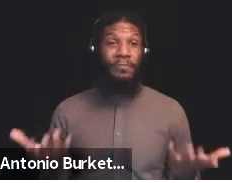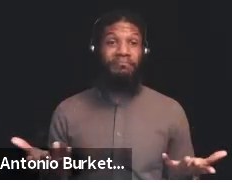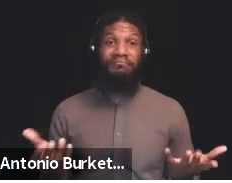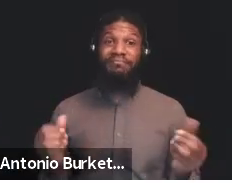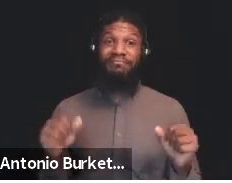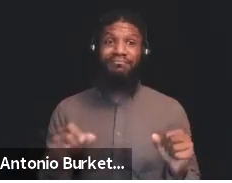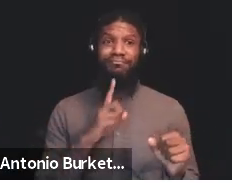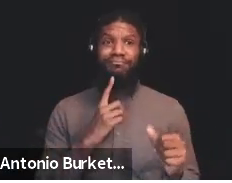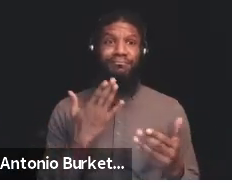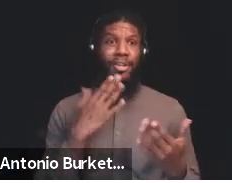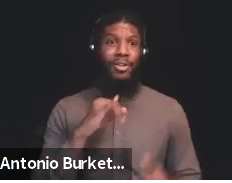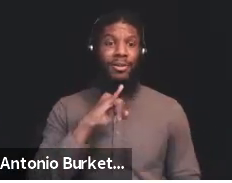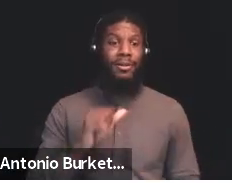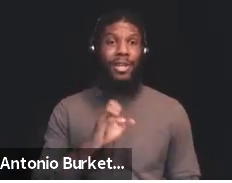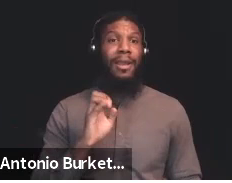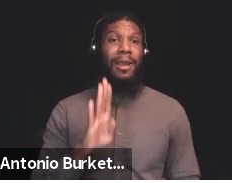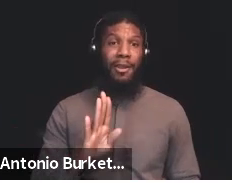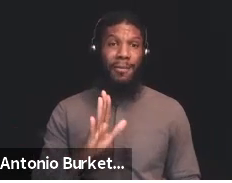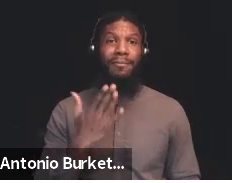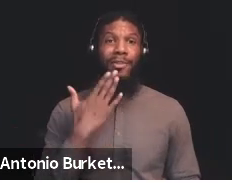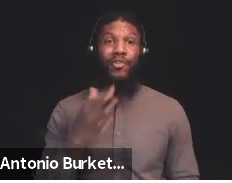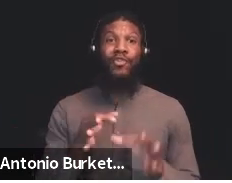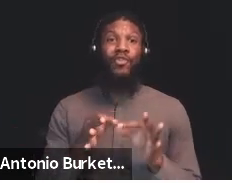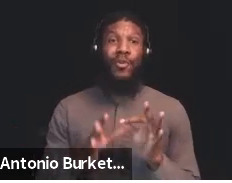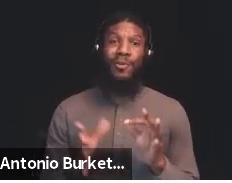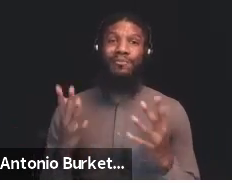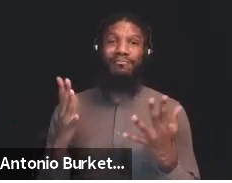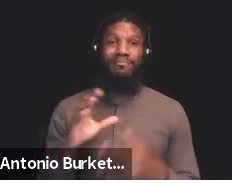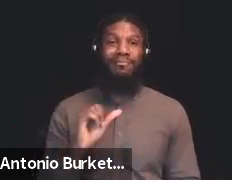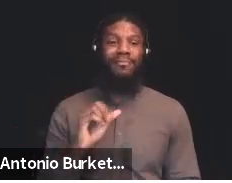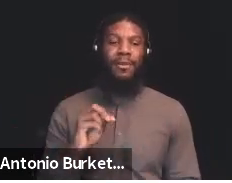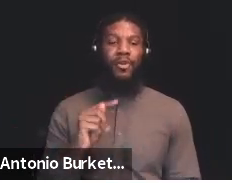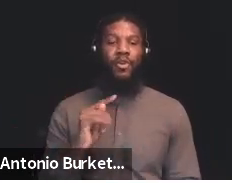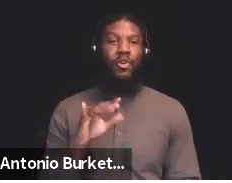thank you Jacob, thank you to our interpreters Antonio, and Shannon.